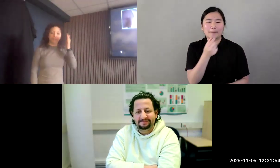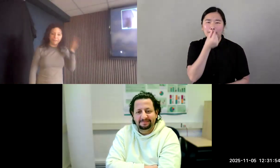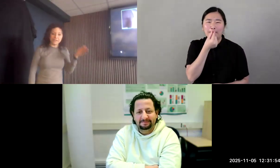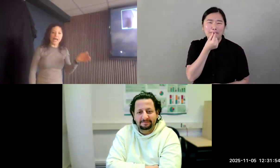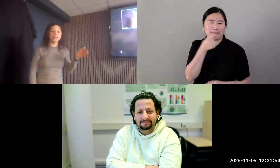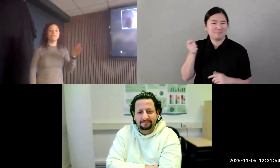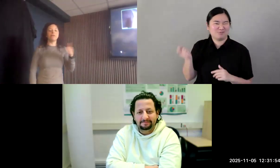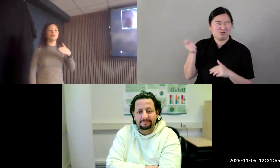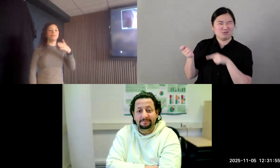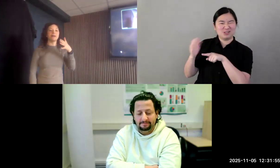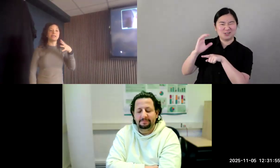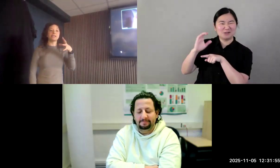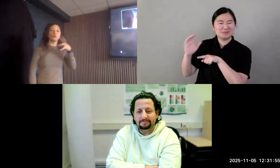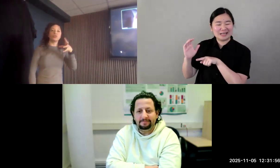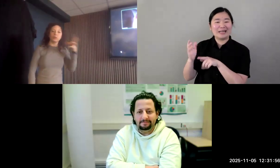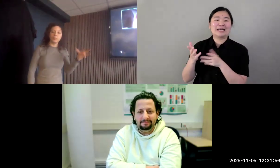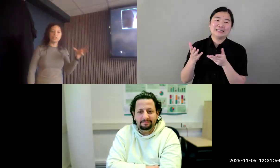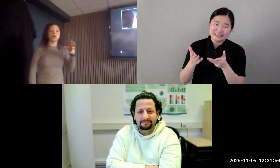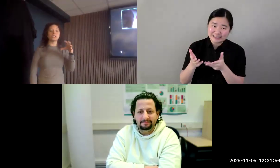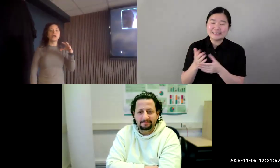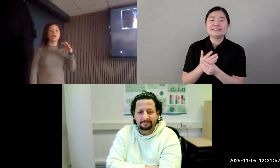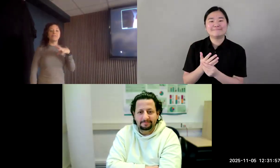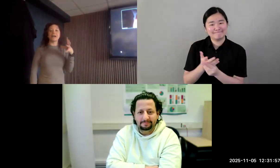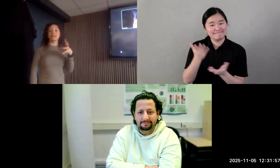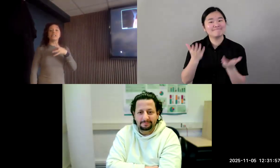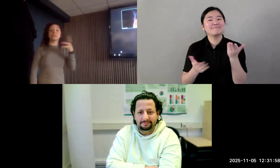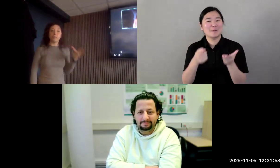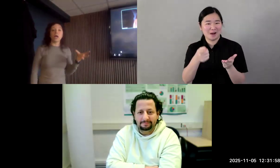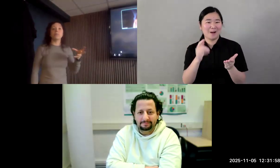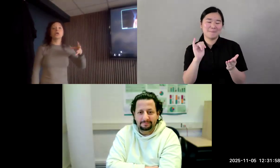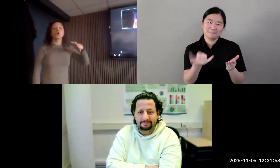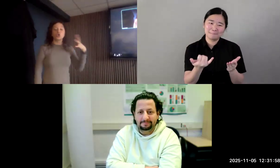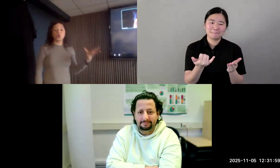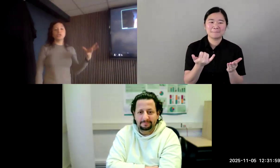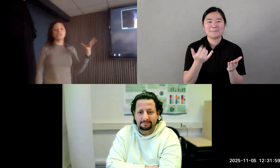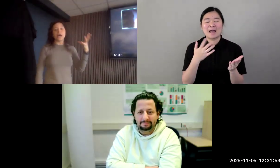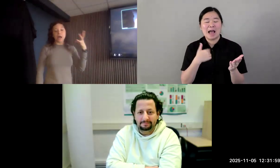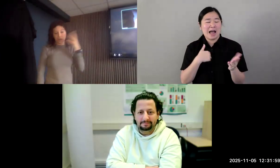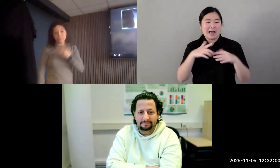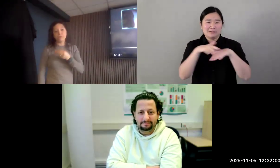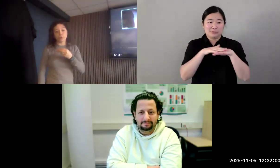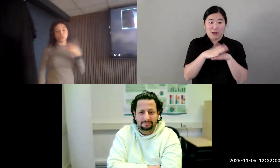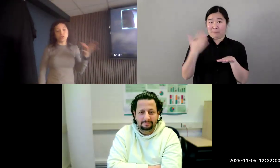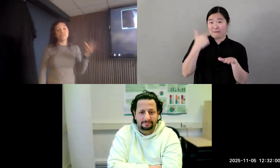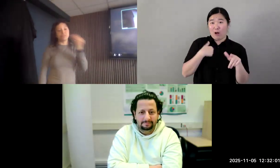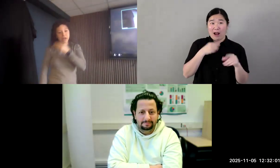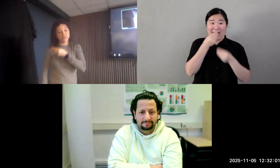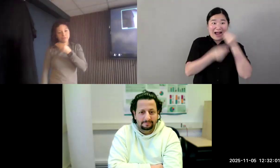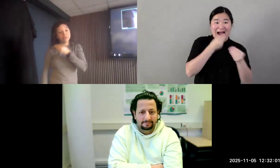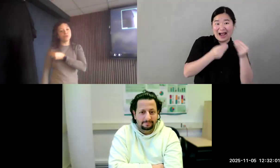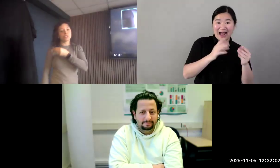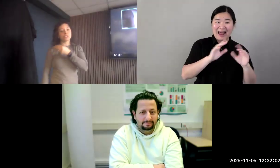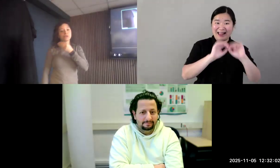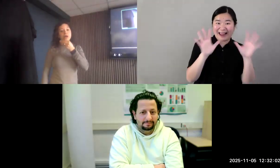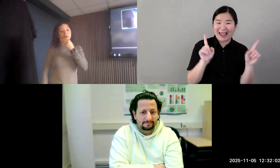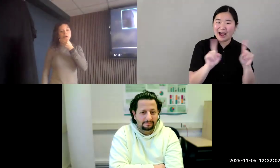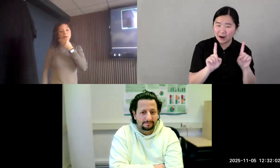silent film, the fact that it's moving pictures, the fact that it's mime could… influence, could have influenced.